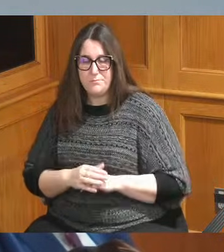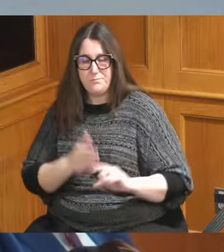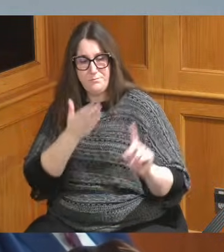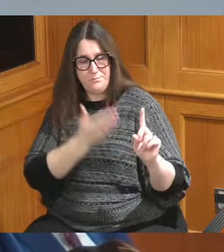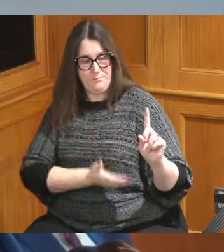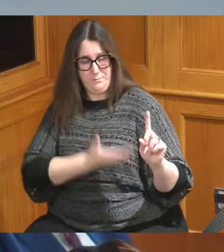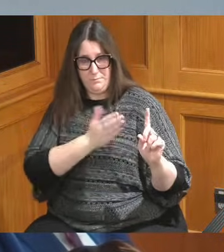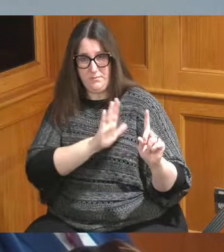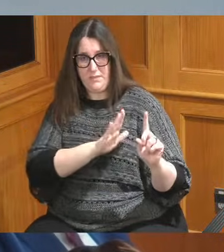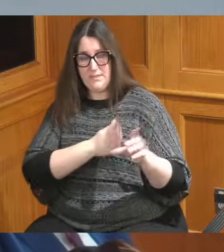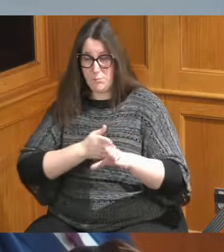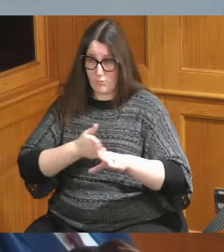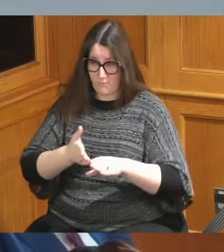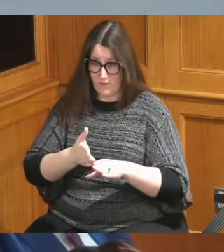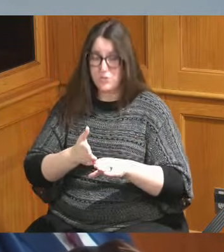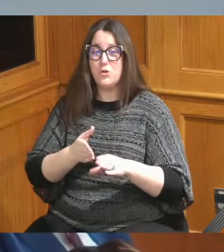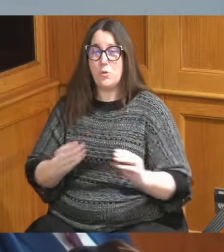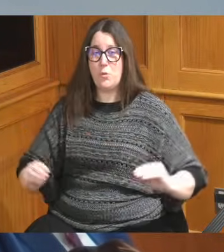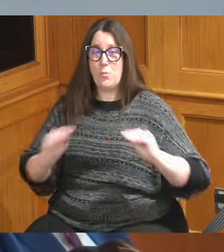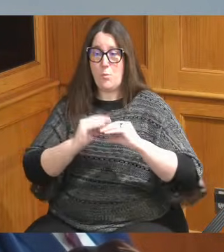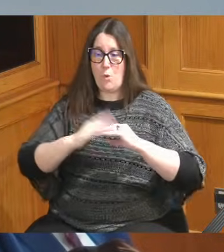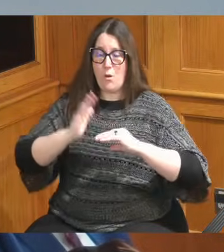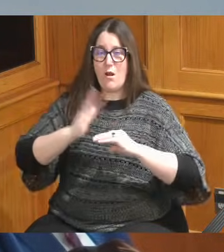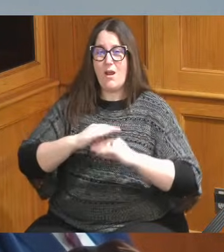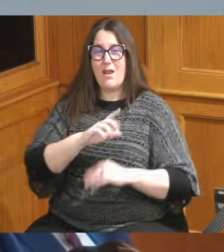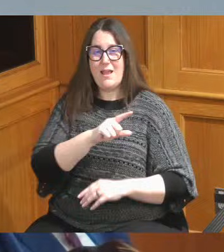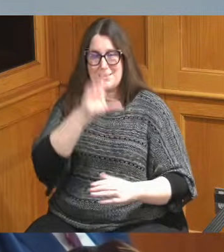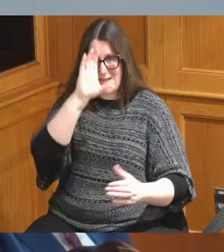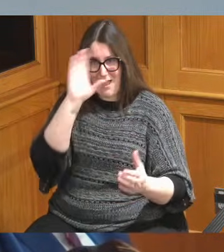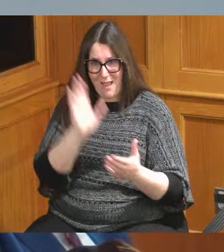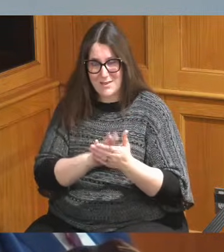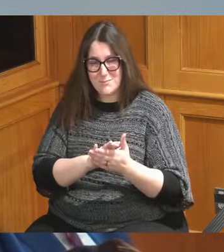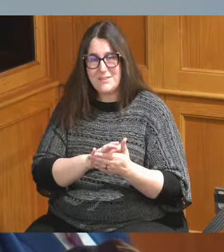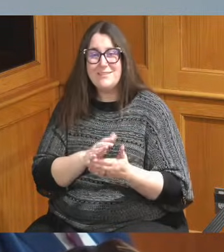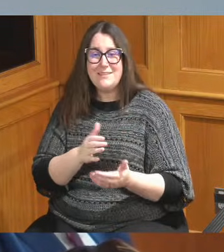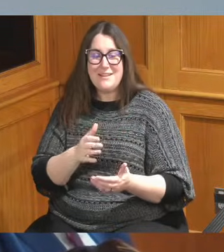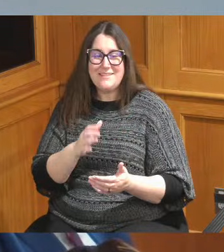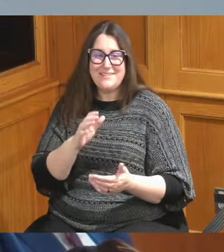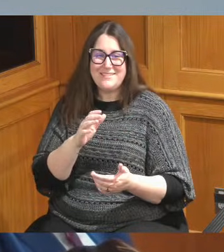professional service, District Chief Winston is a husband and father of two daughters, and he has a